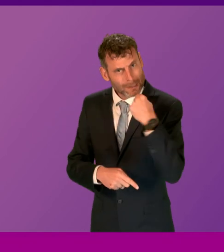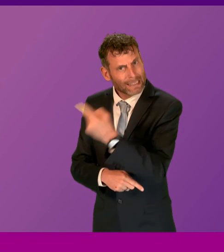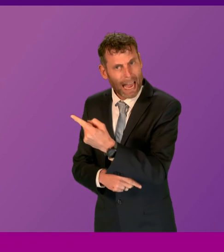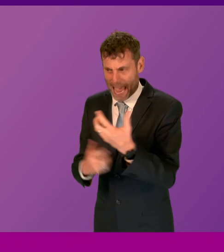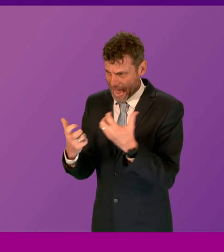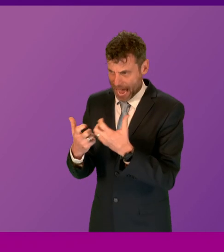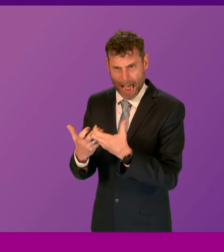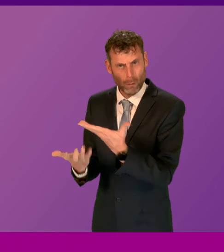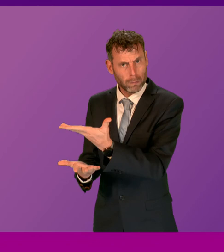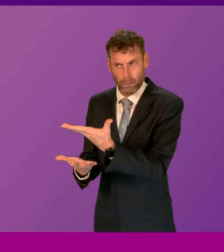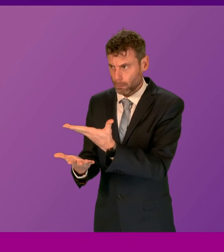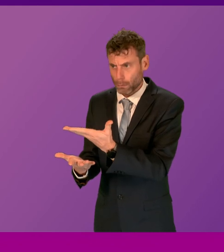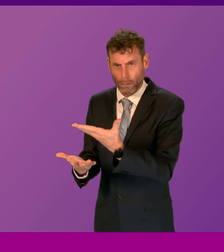How will he fix the problem?